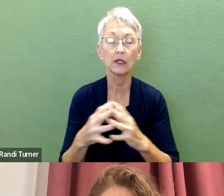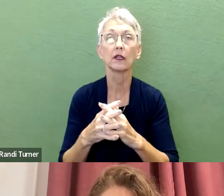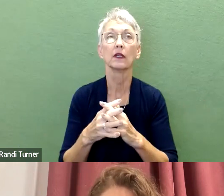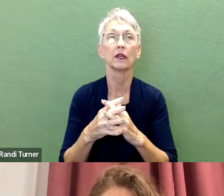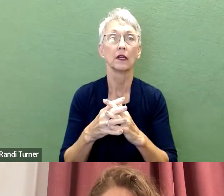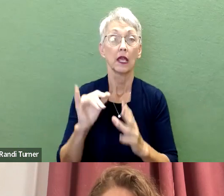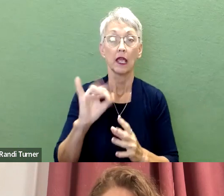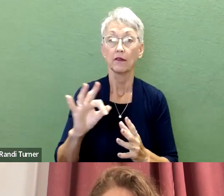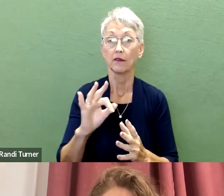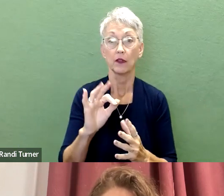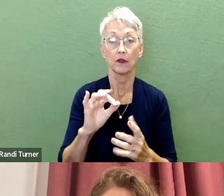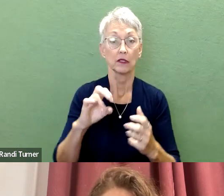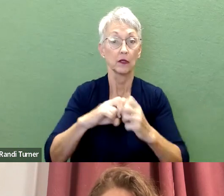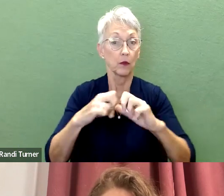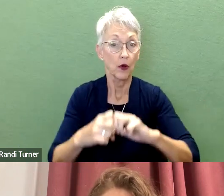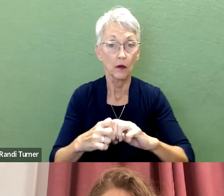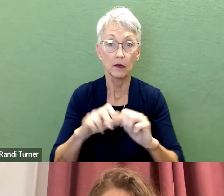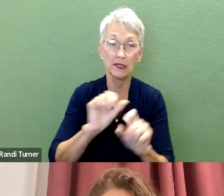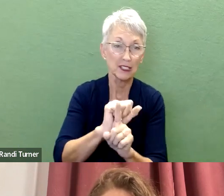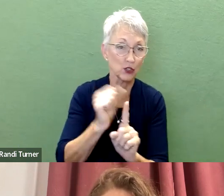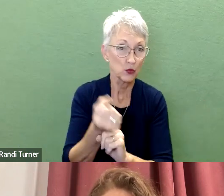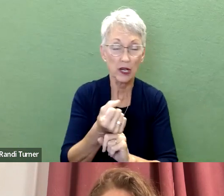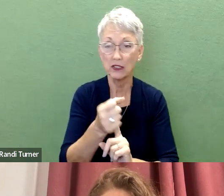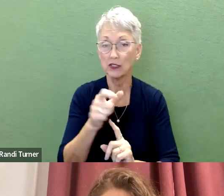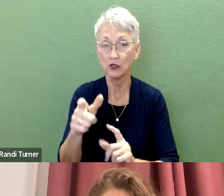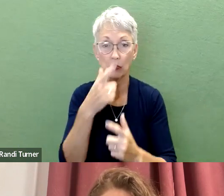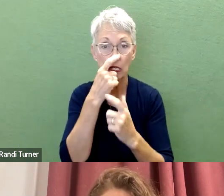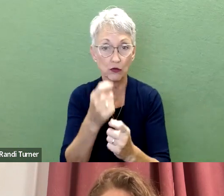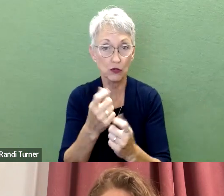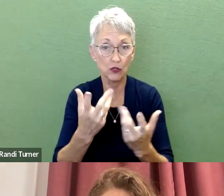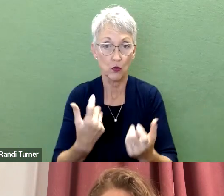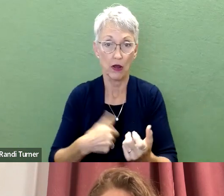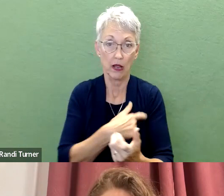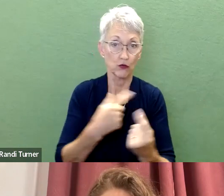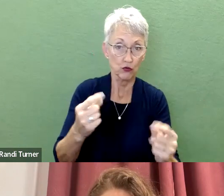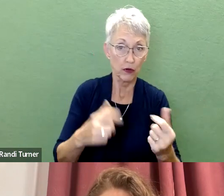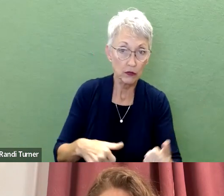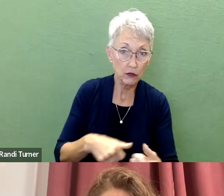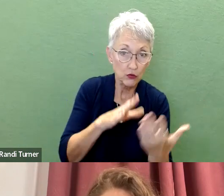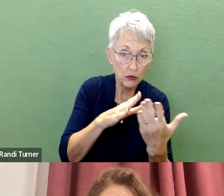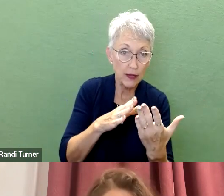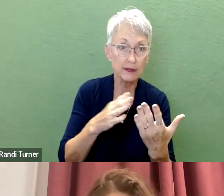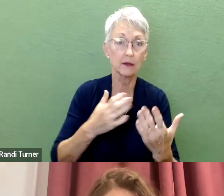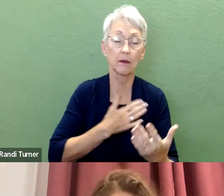months. We always welcome public comment. You're free to join us. We will have interpreters available, we have